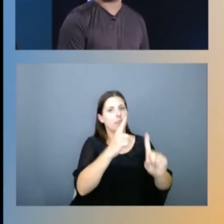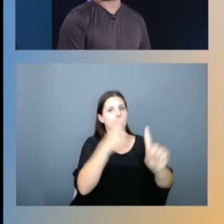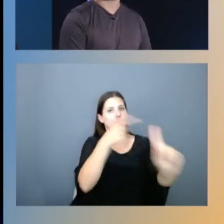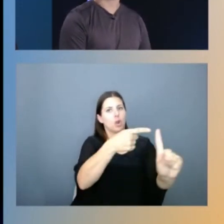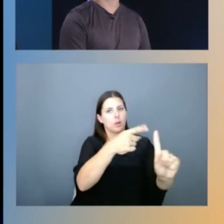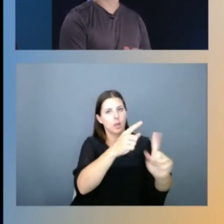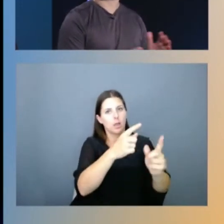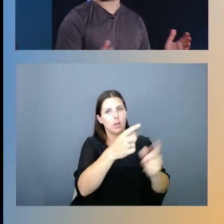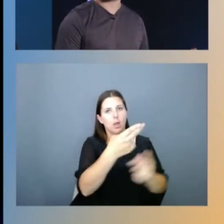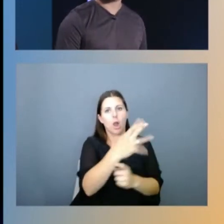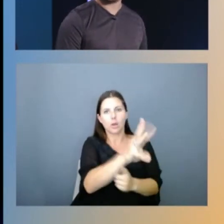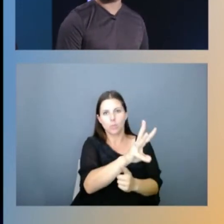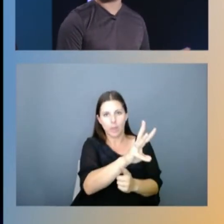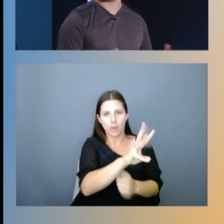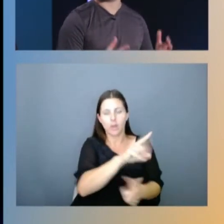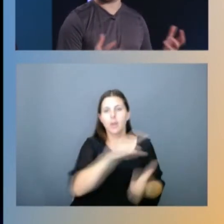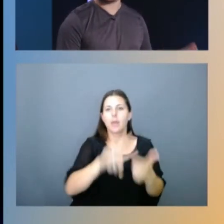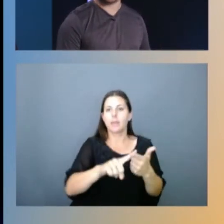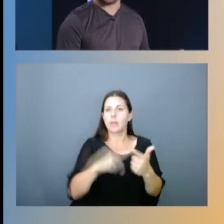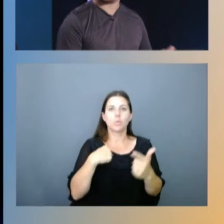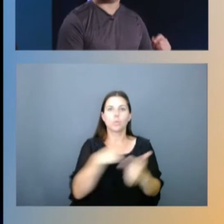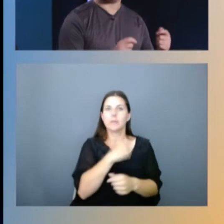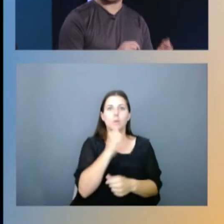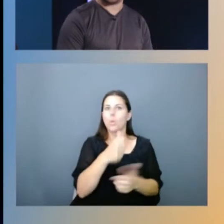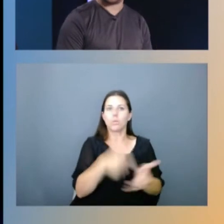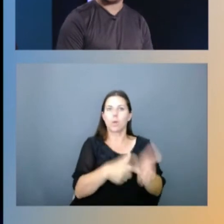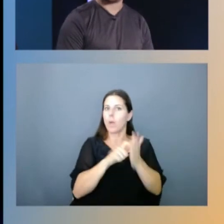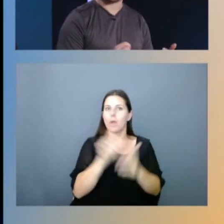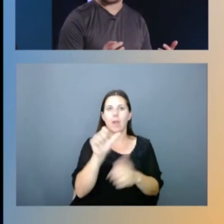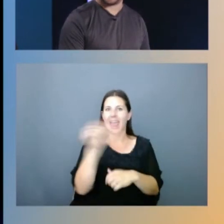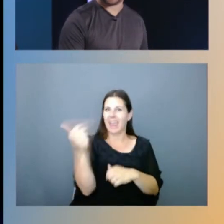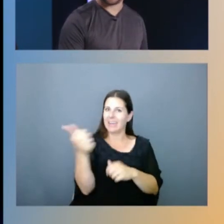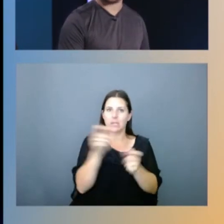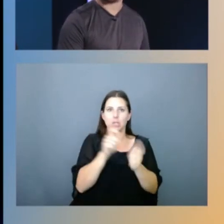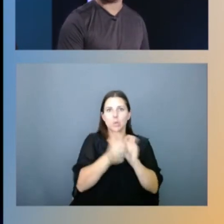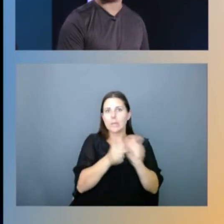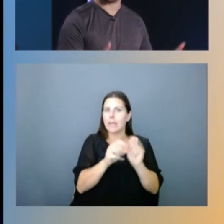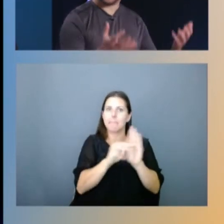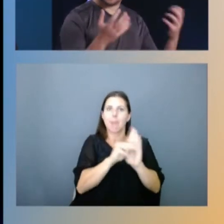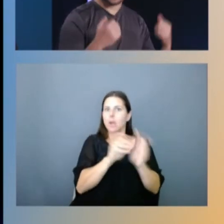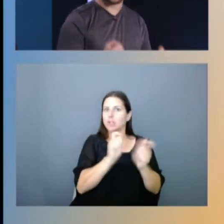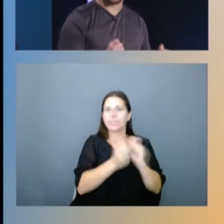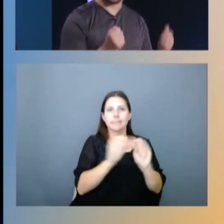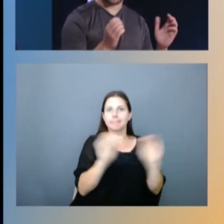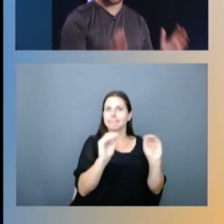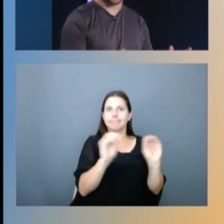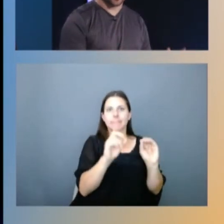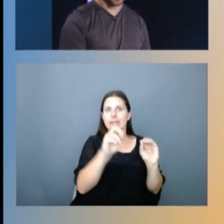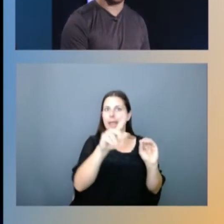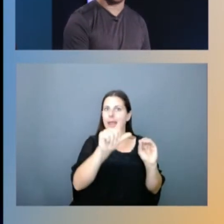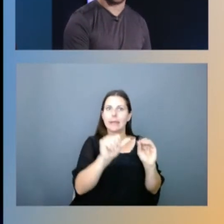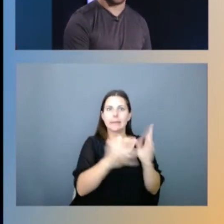and we don't require any operator tweaking, model changes, data type conversion, just bring your model and we run it.